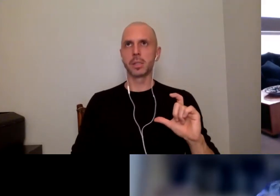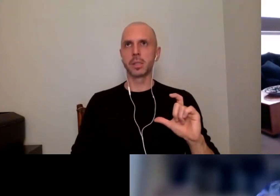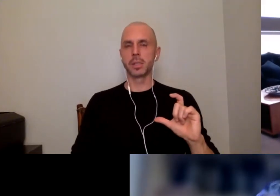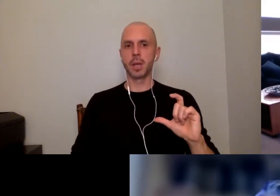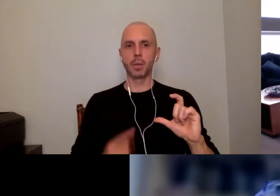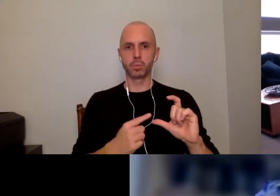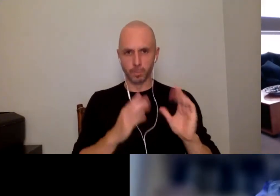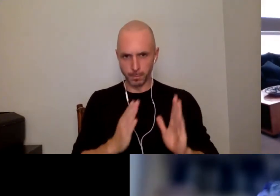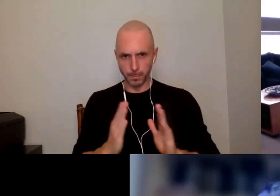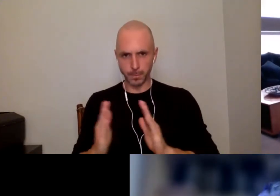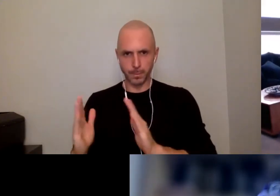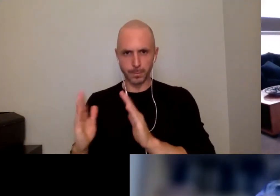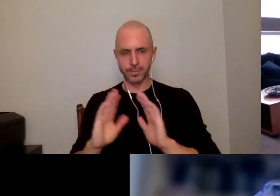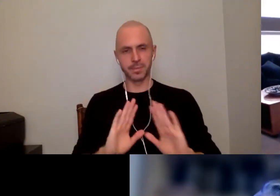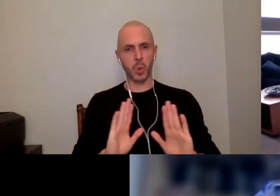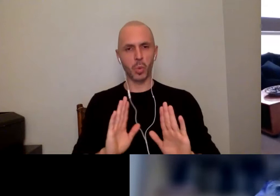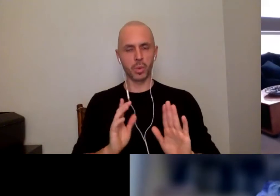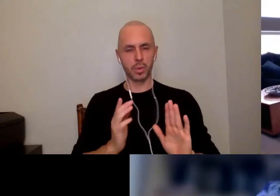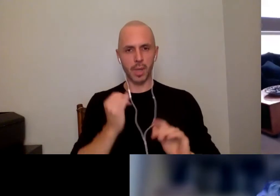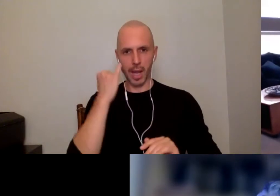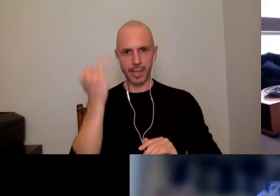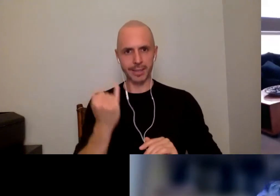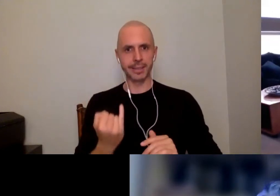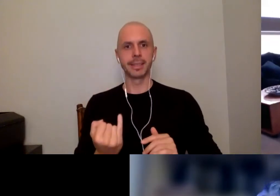then when i'm making a film it's you know it's all scripted and those kind of things but then